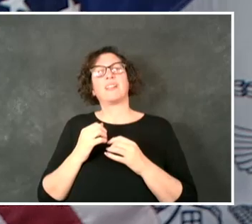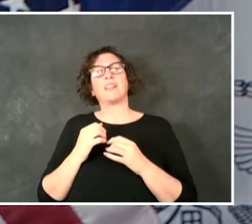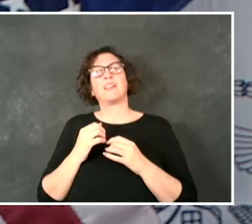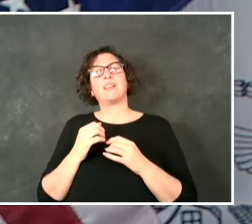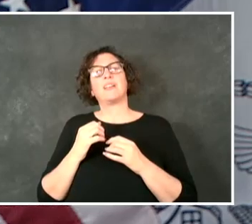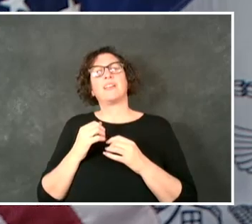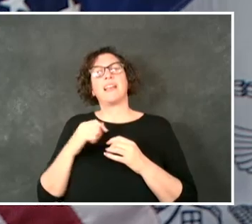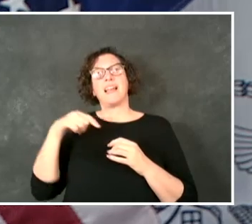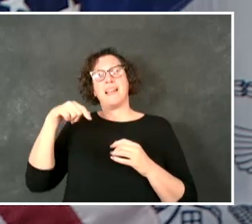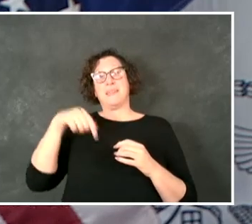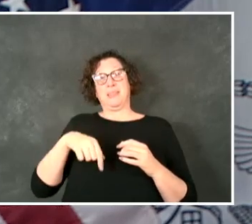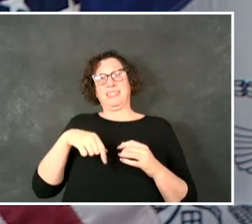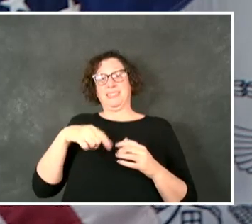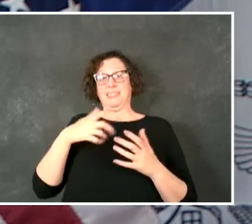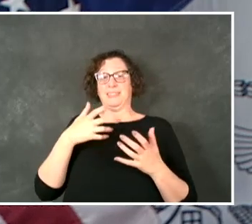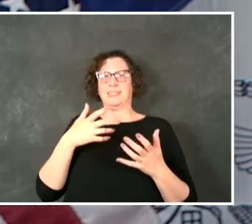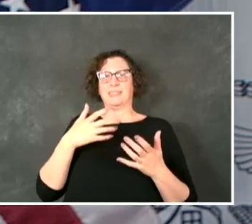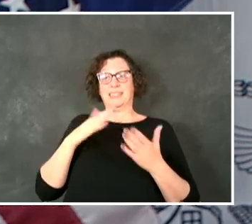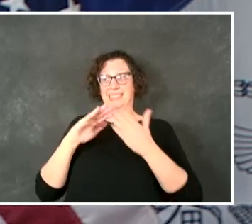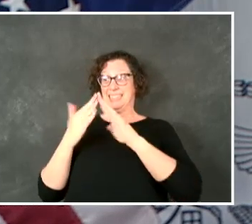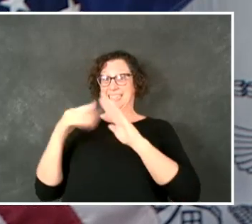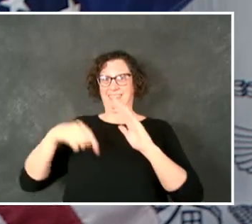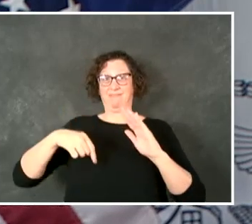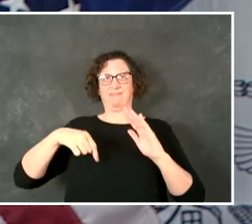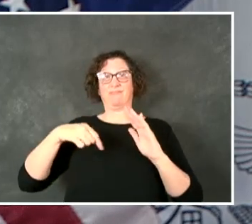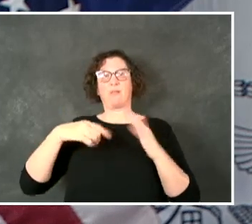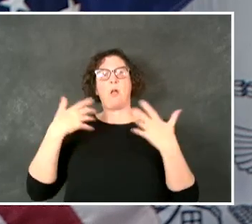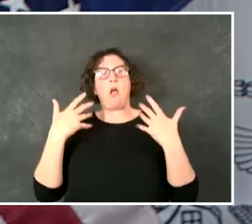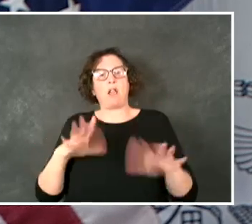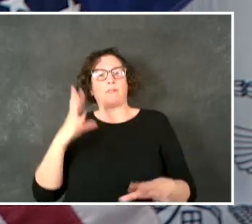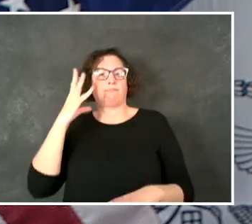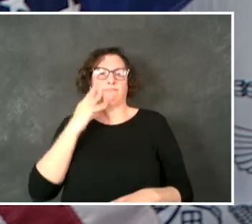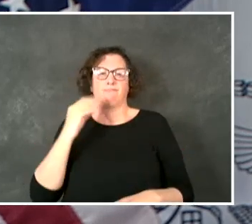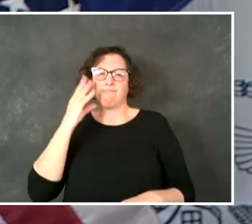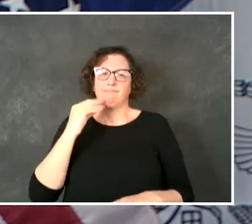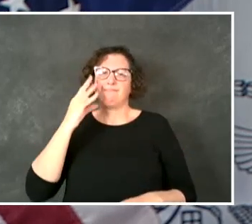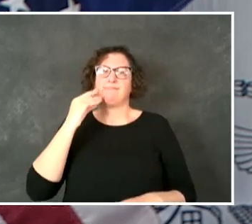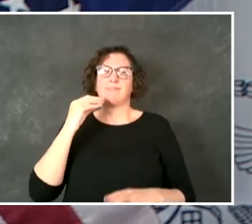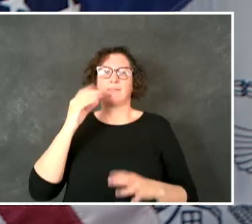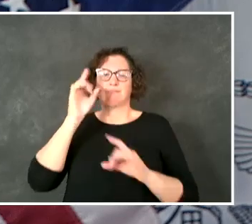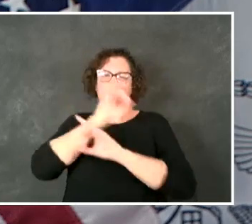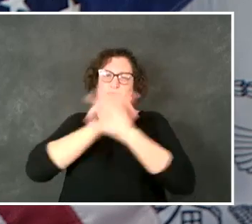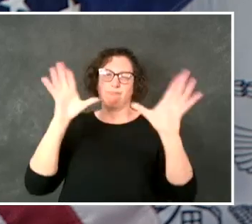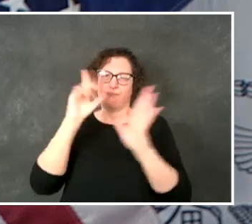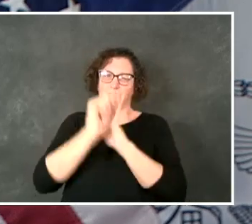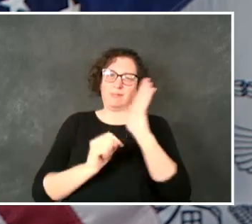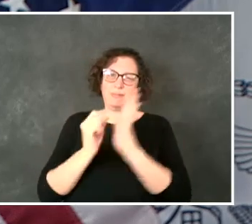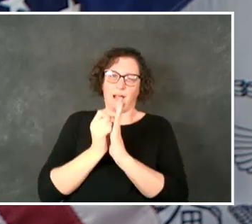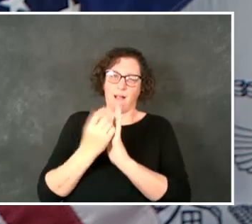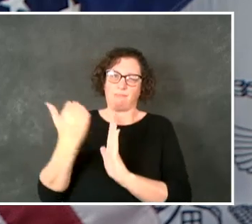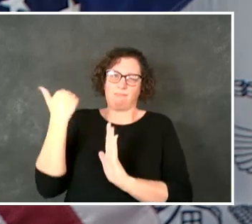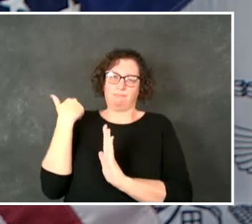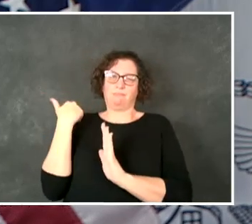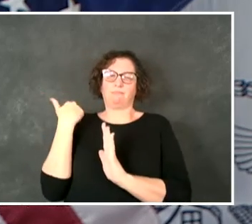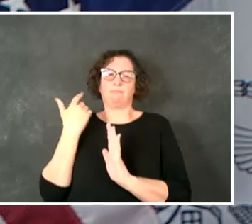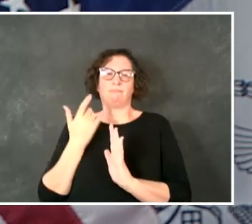I SAY IT WITH DEESTPE HUMILITY THAT THIS CITY